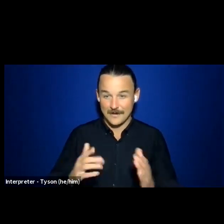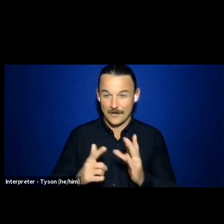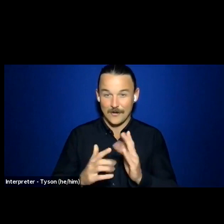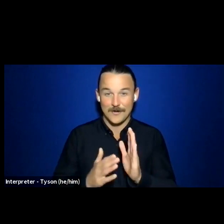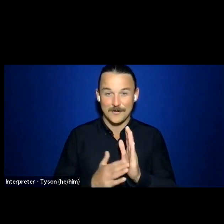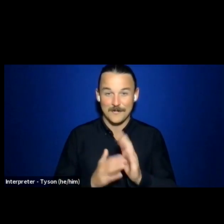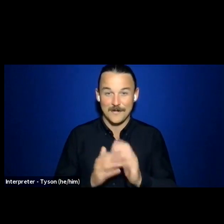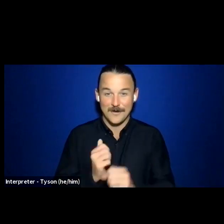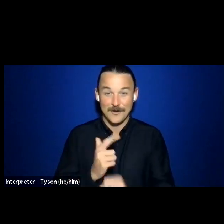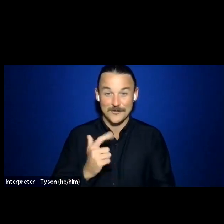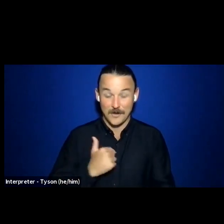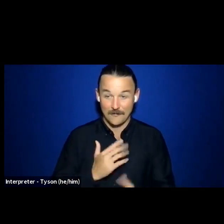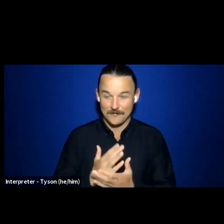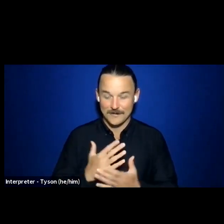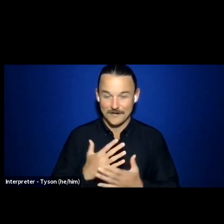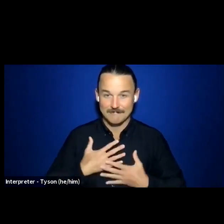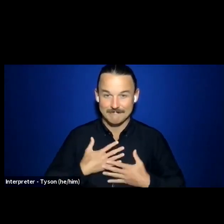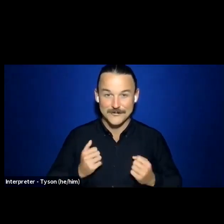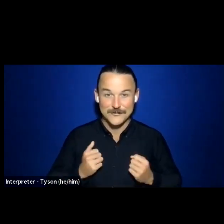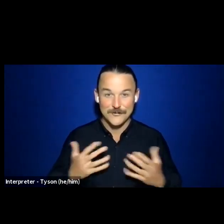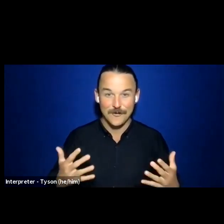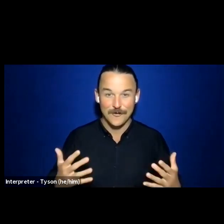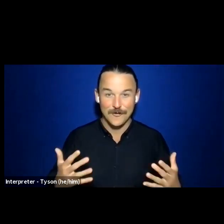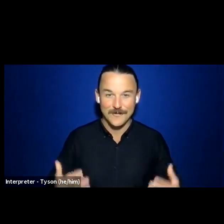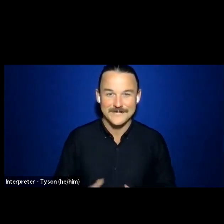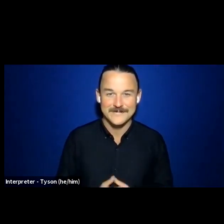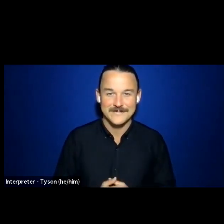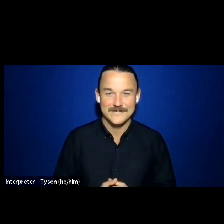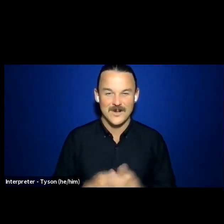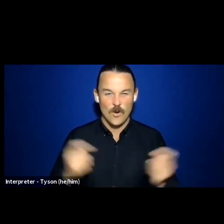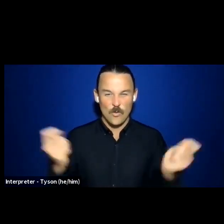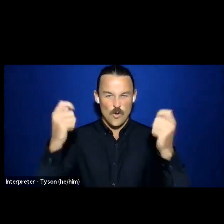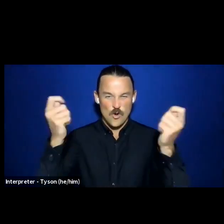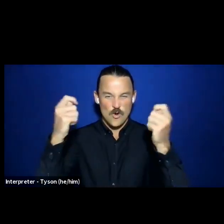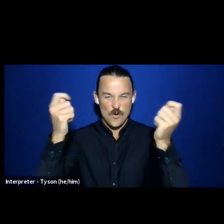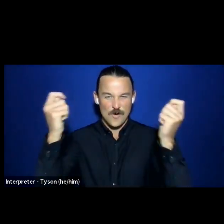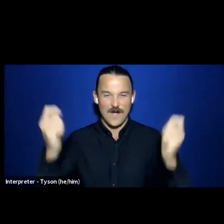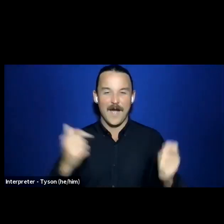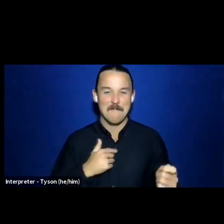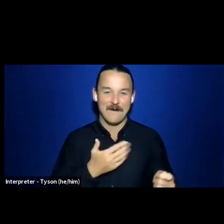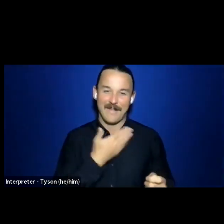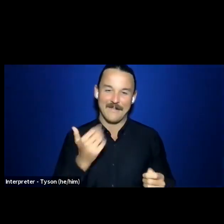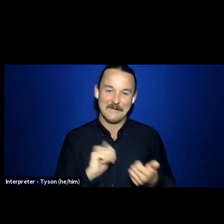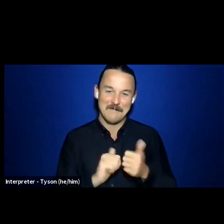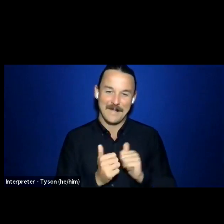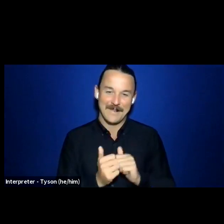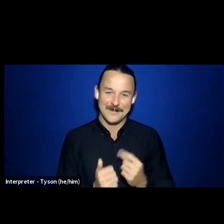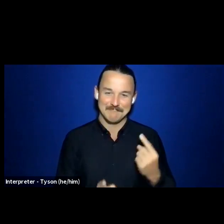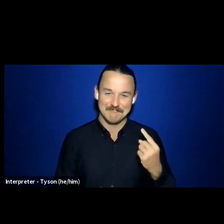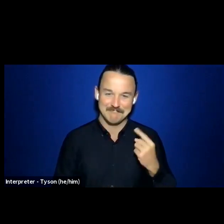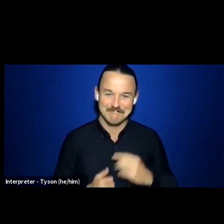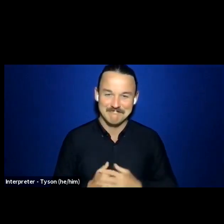My Gosh. Sorry. My Gosh sorry I'm just in shock. Thank you. That's my lovely you. That's my lovely partner